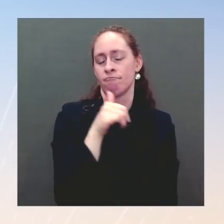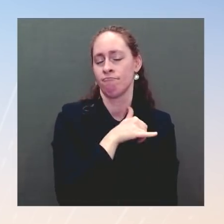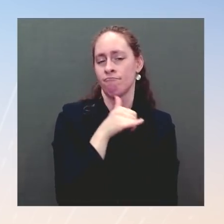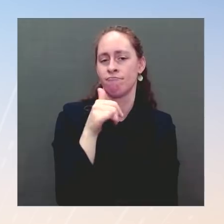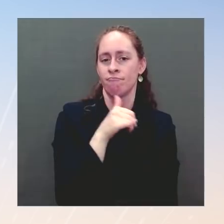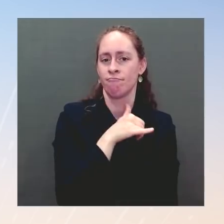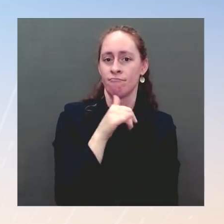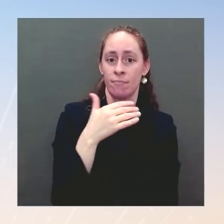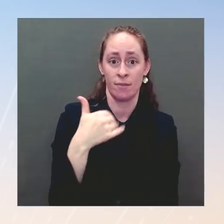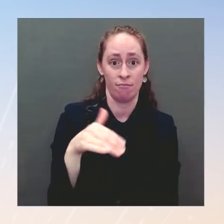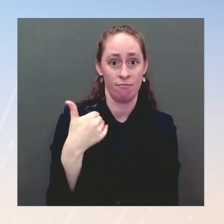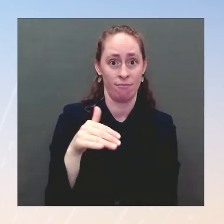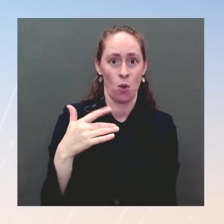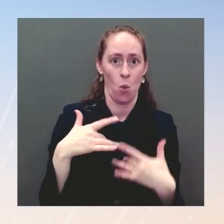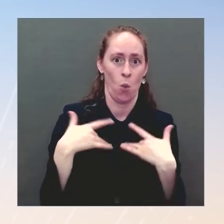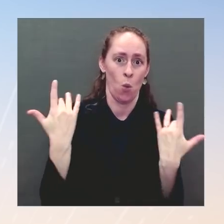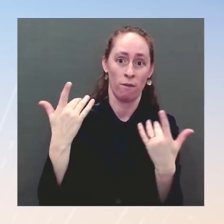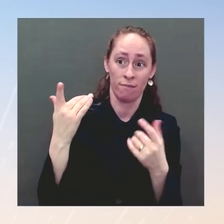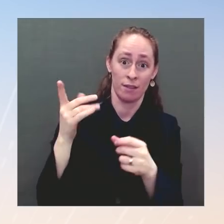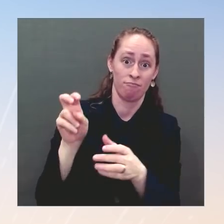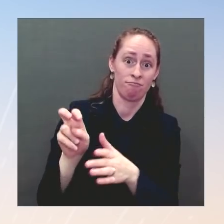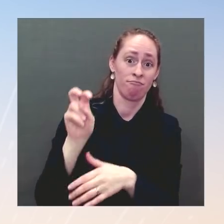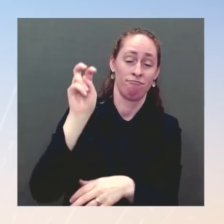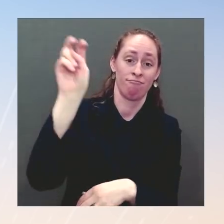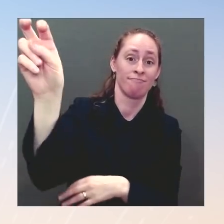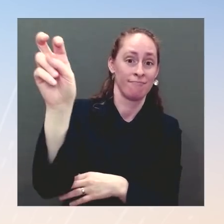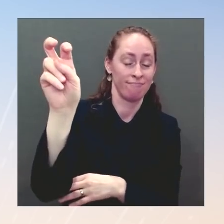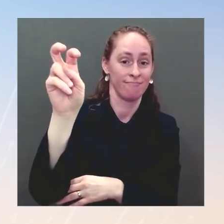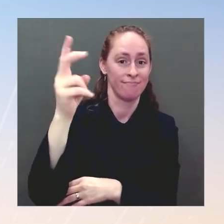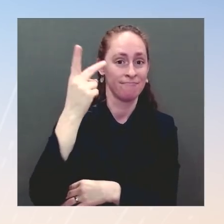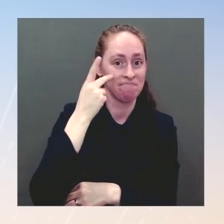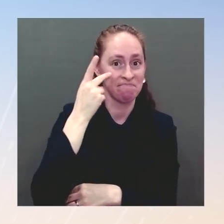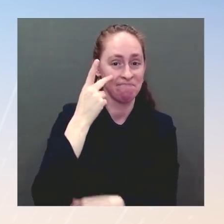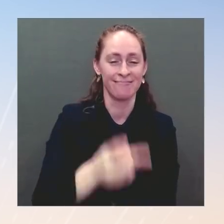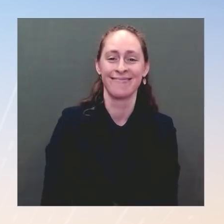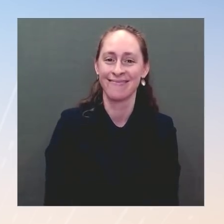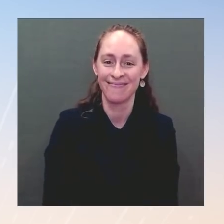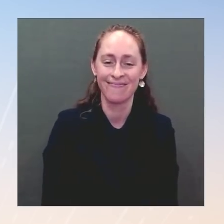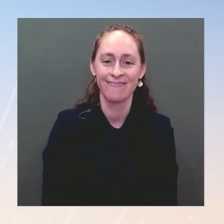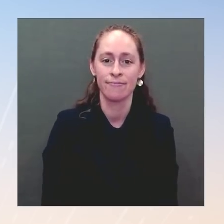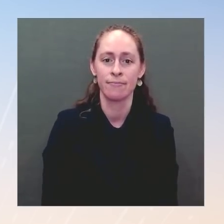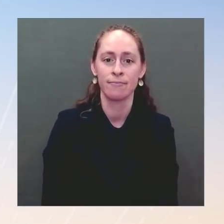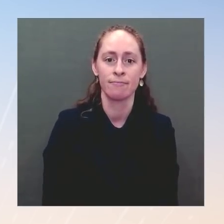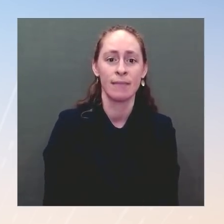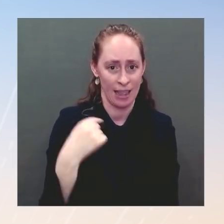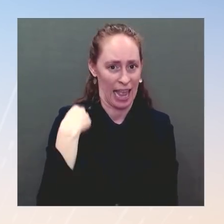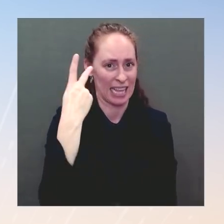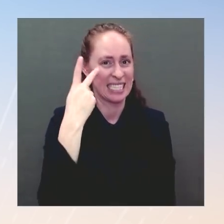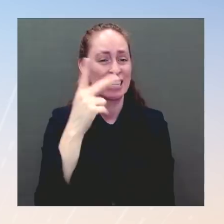And what we mean by that is we are going to fight back -- even before, obviously, the President has made a decision or made an announcement --